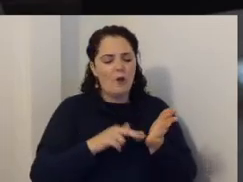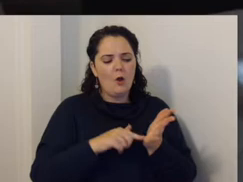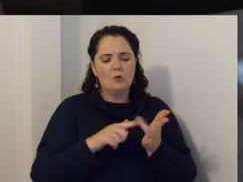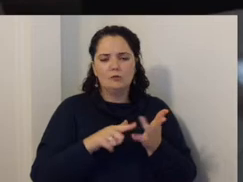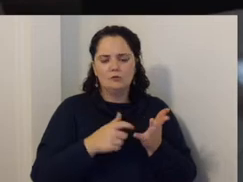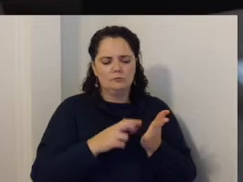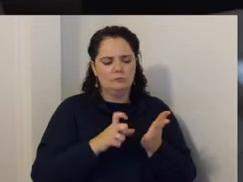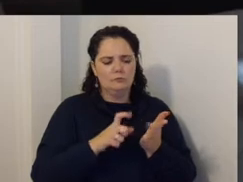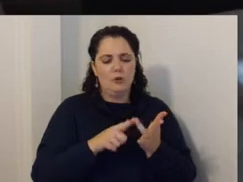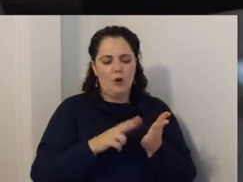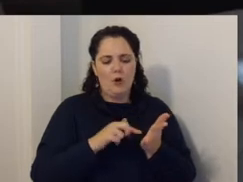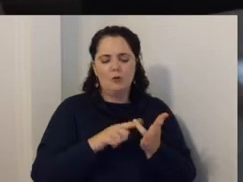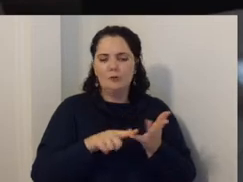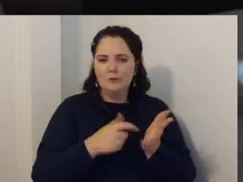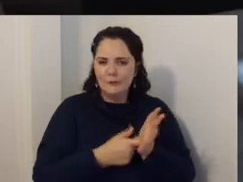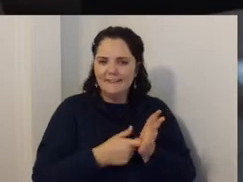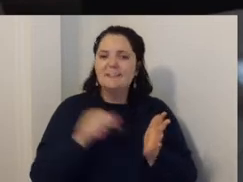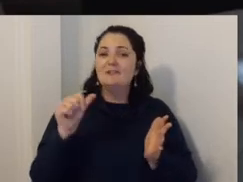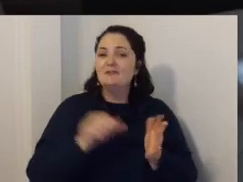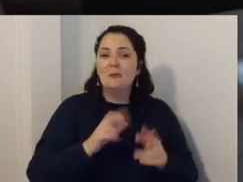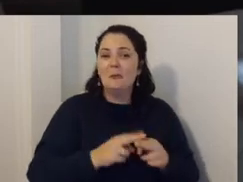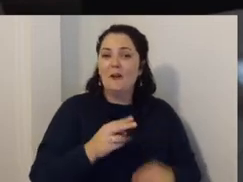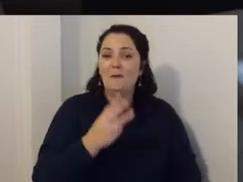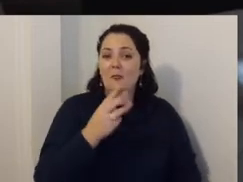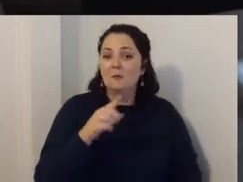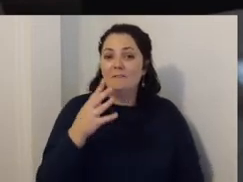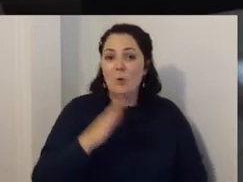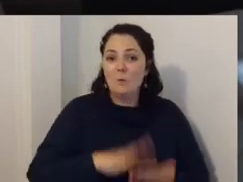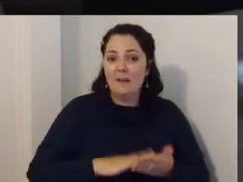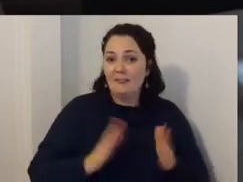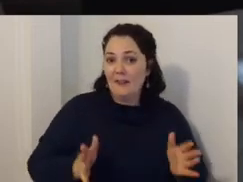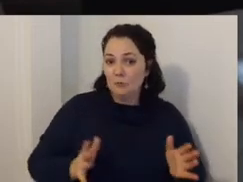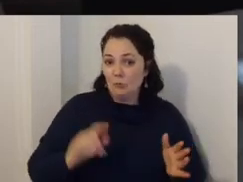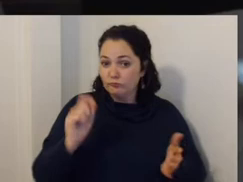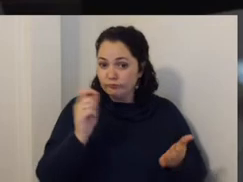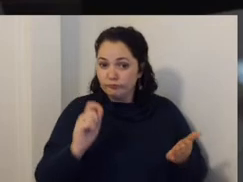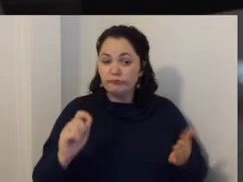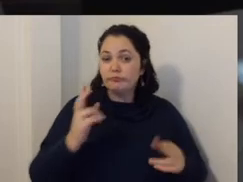three or four minutes to lay it in, it's just a guide for you then go start sanding, start